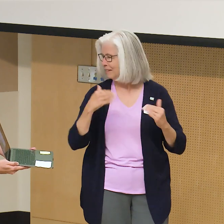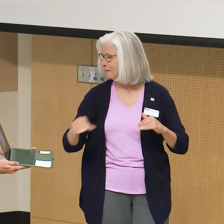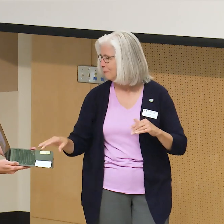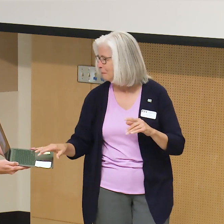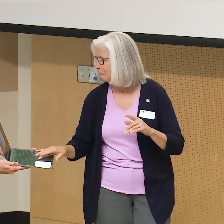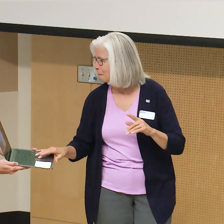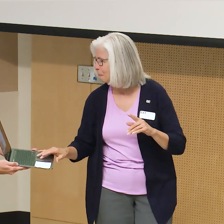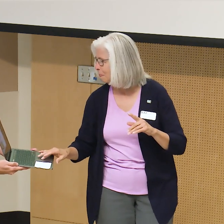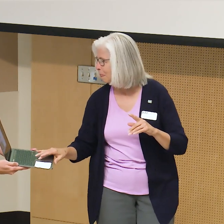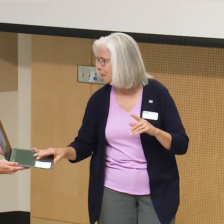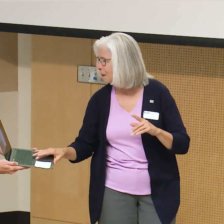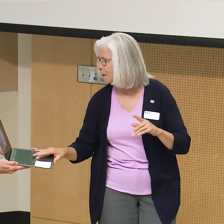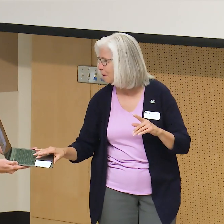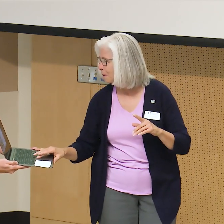"It's just been fantastic."